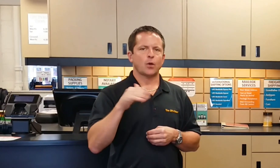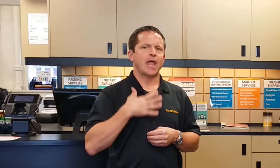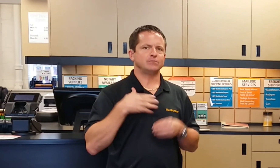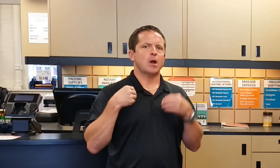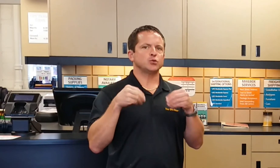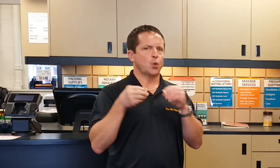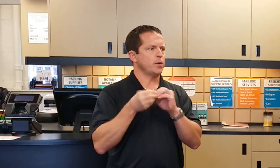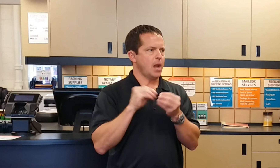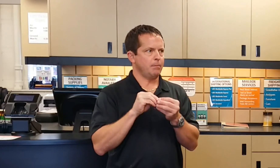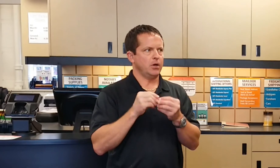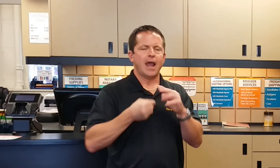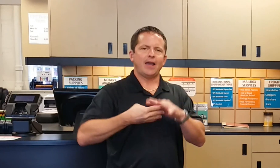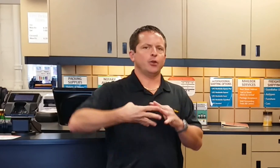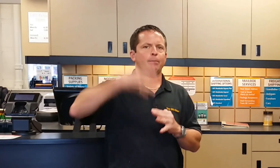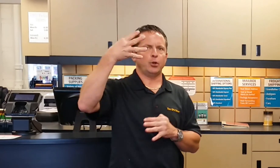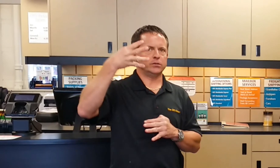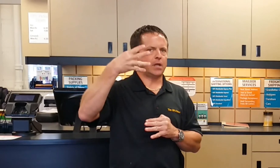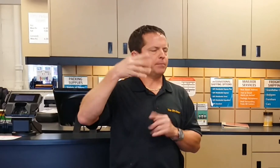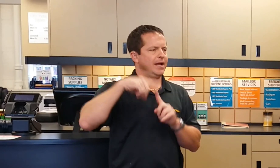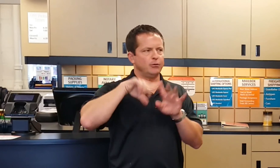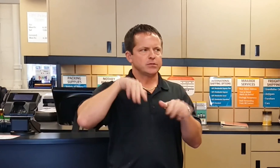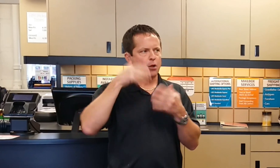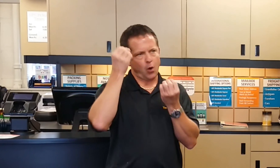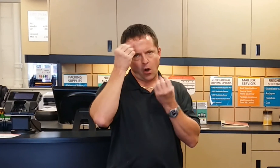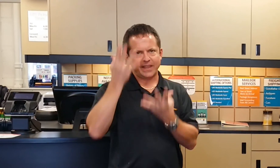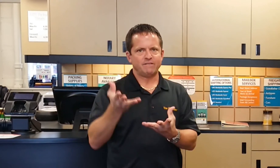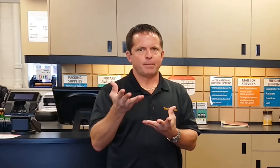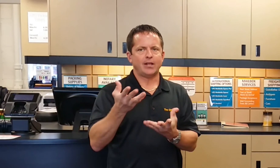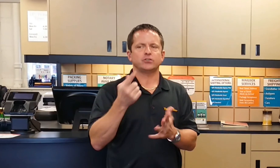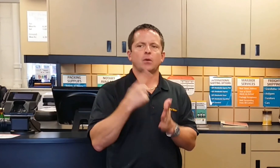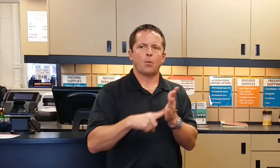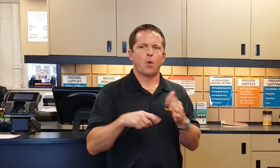If you go to the list you can find it there,